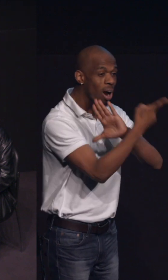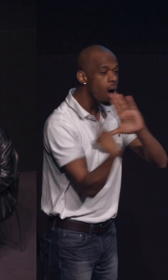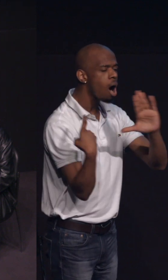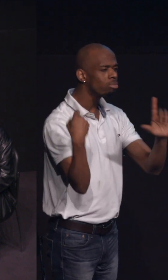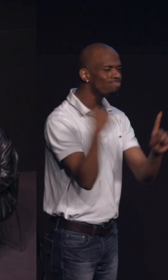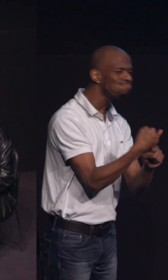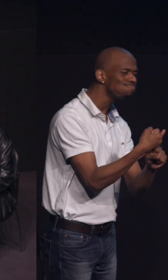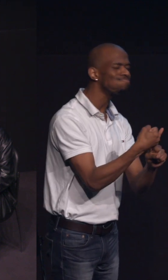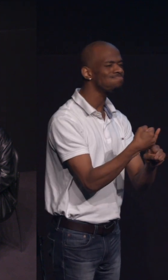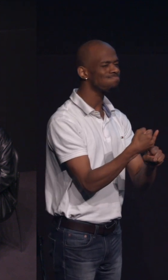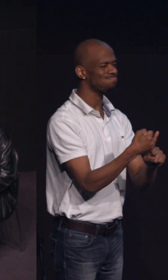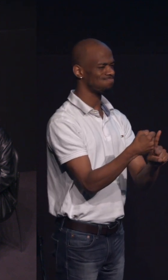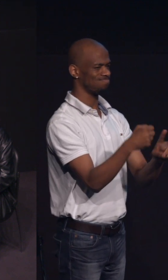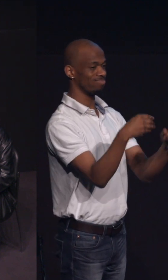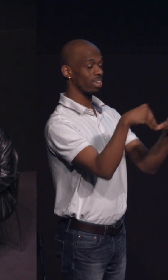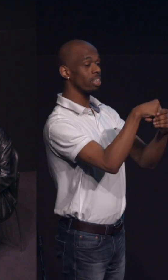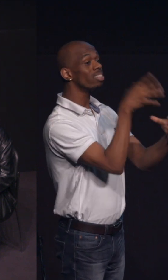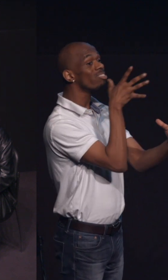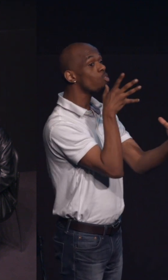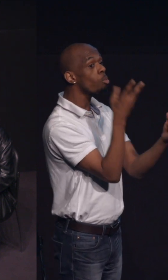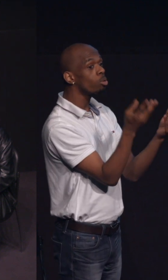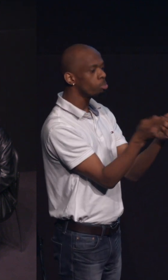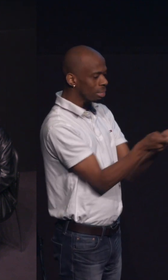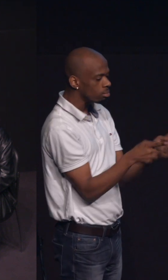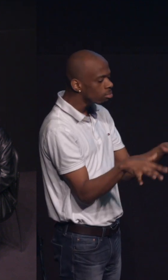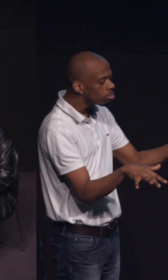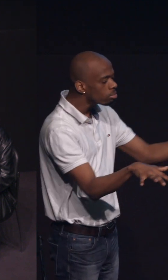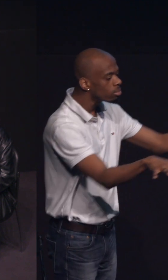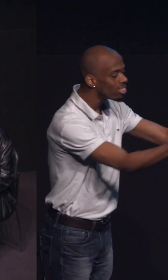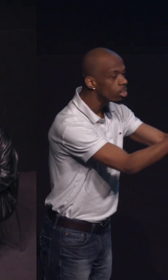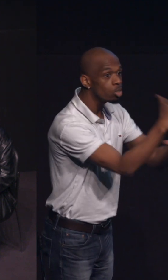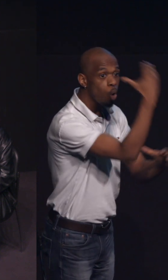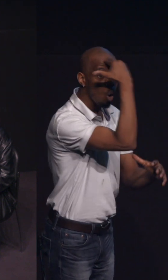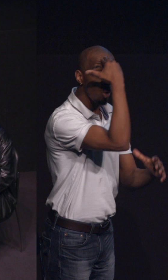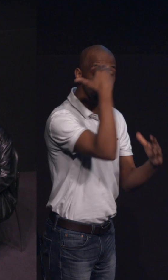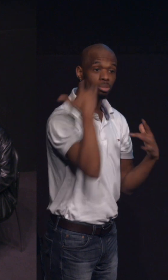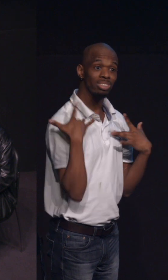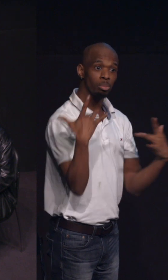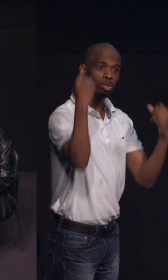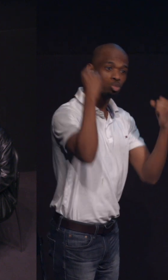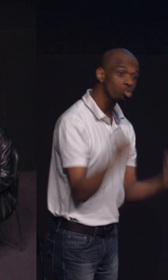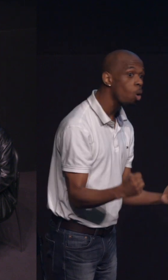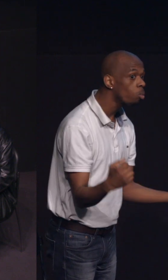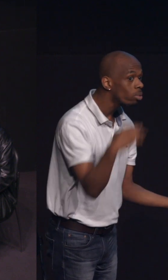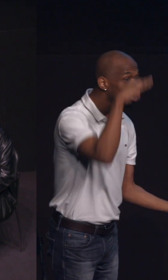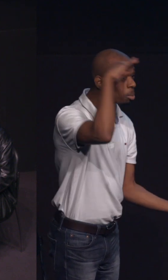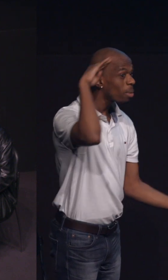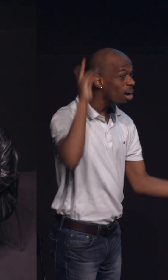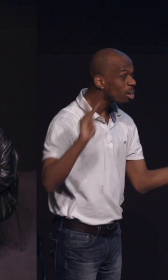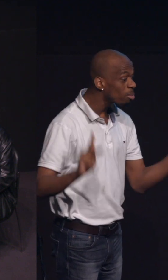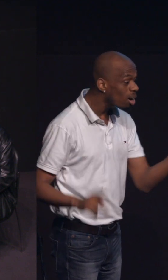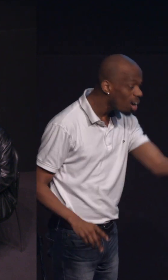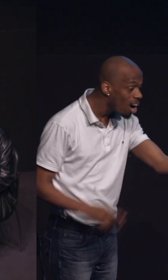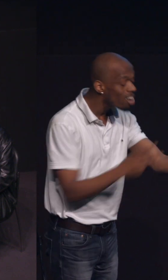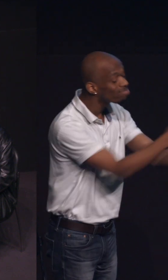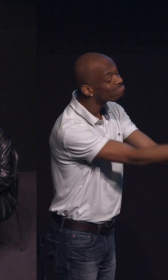in the rural spaces where people are growing and Black growing while Black, as it were.